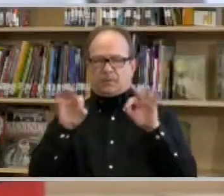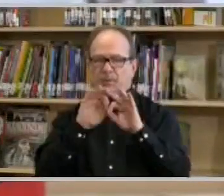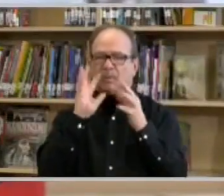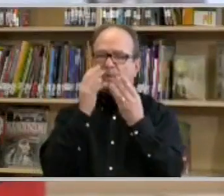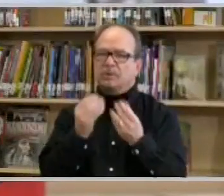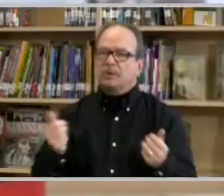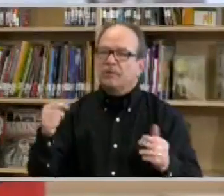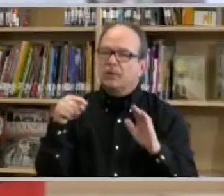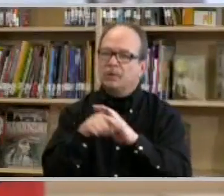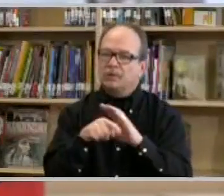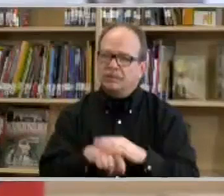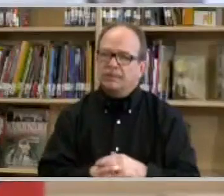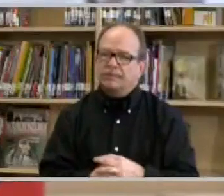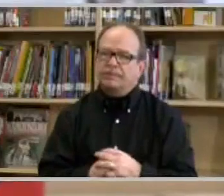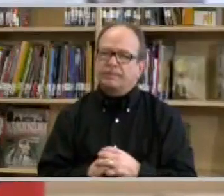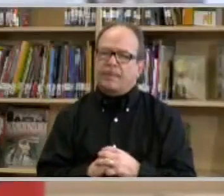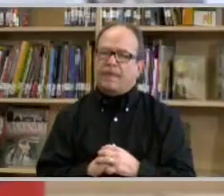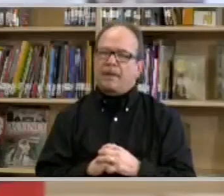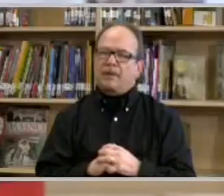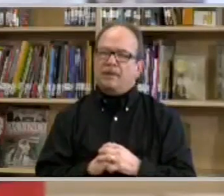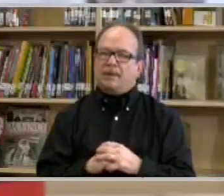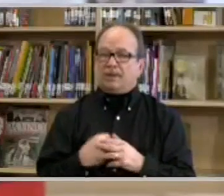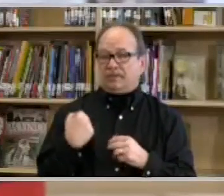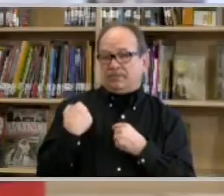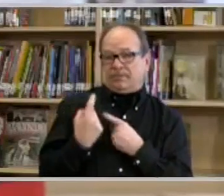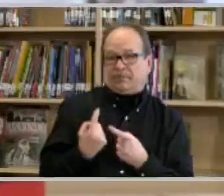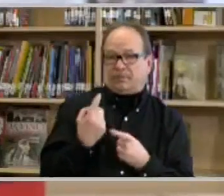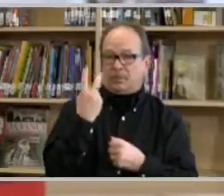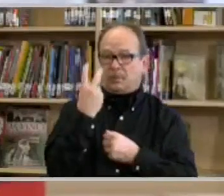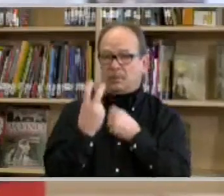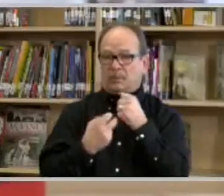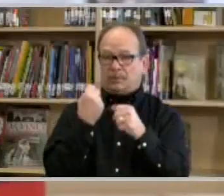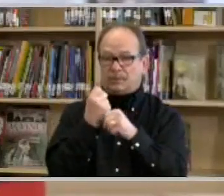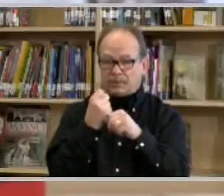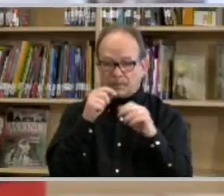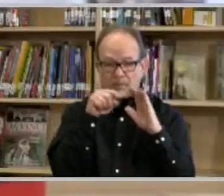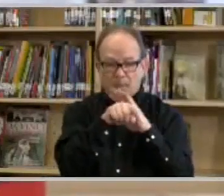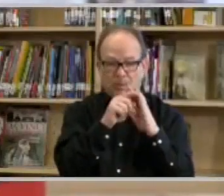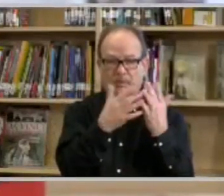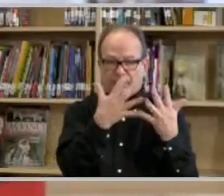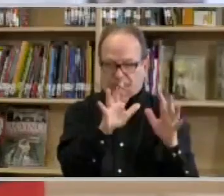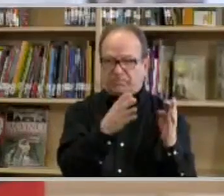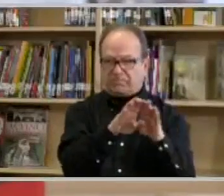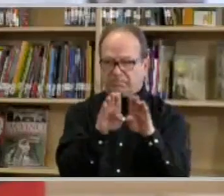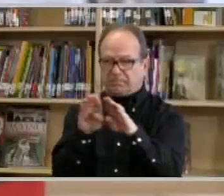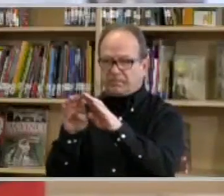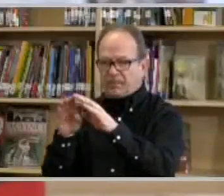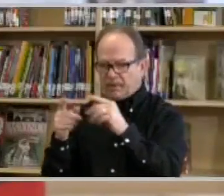SEEN IN THE LAST TWO YEARS THAT